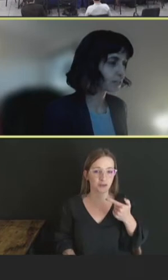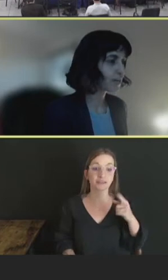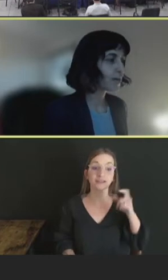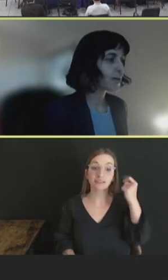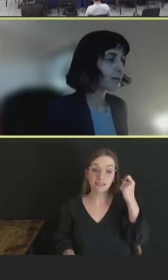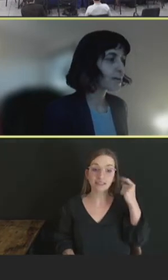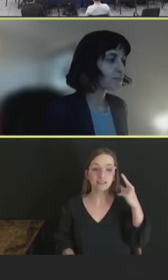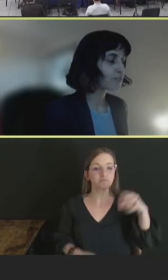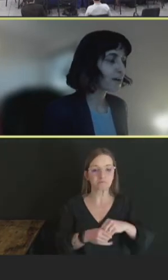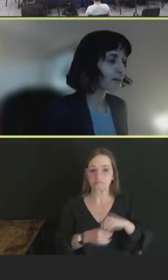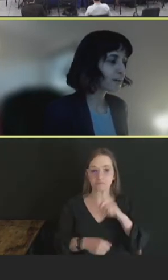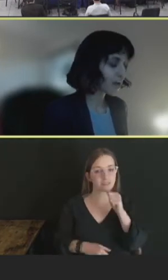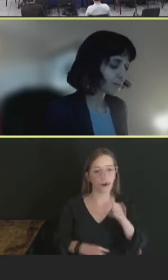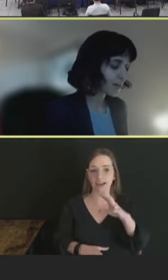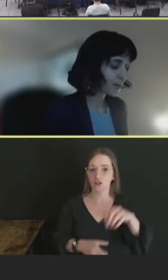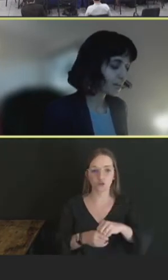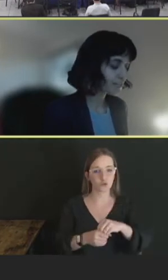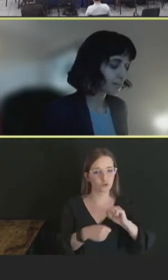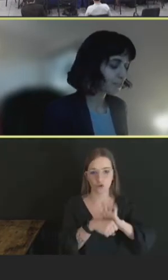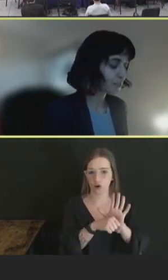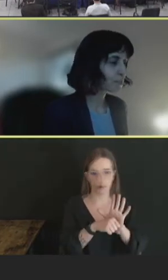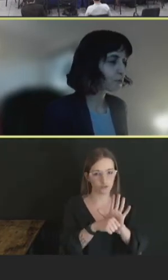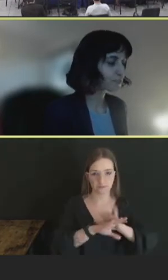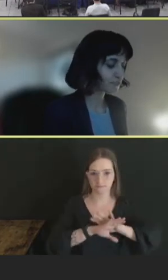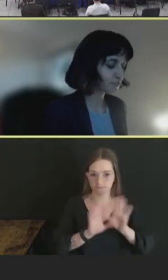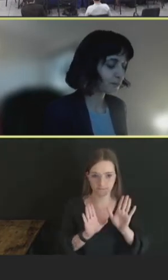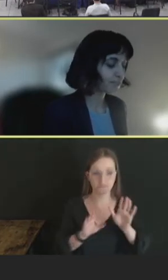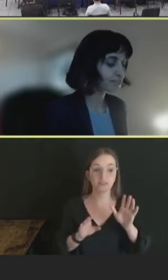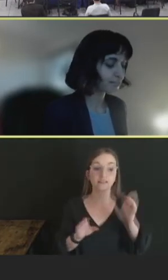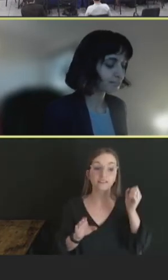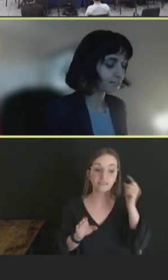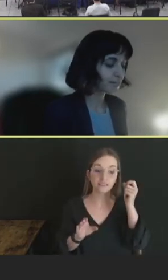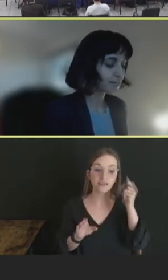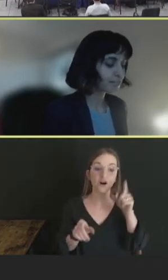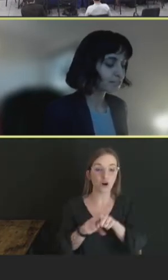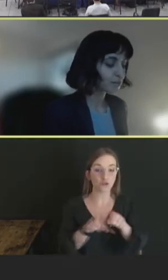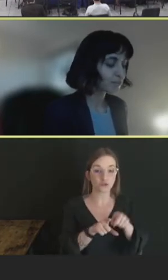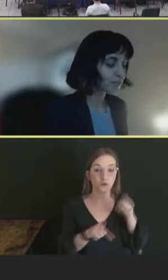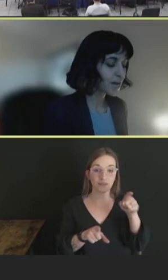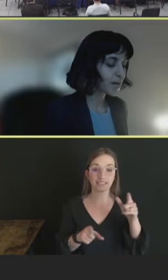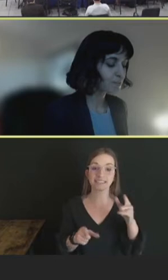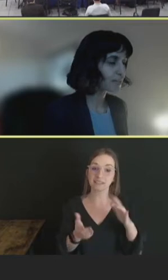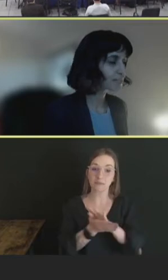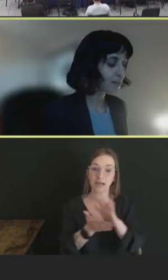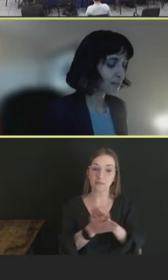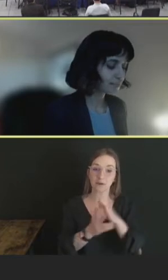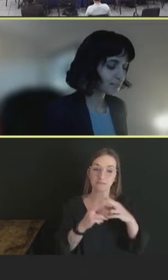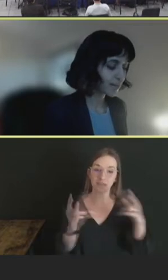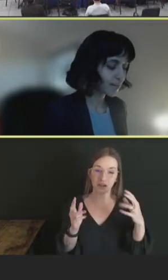And my final caveat is that the paper is very dense. So given the time that's allotted today,